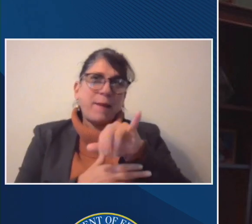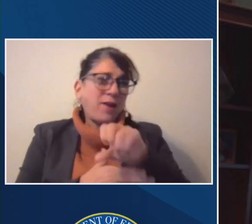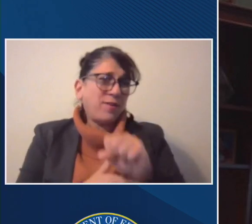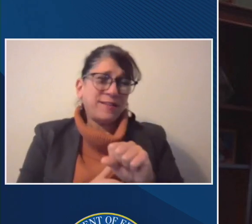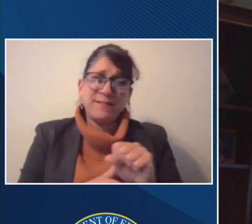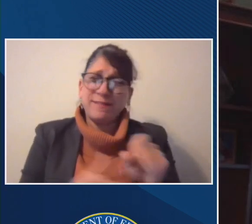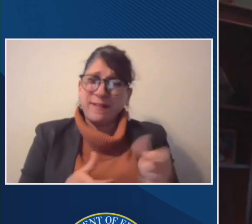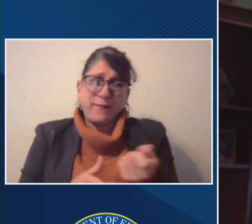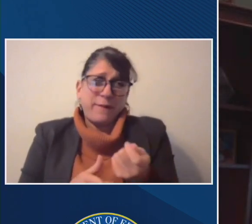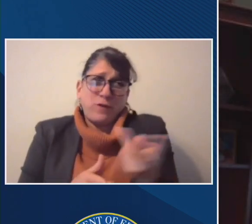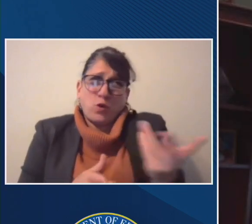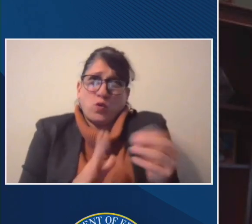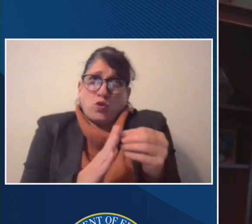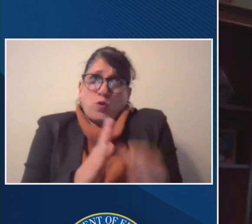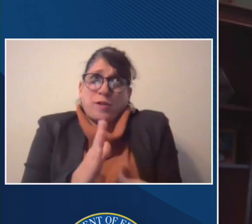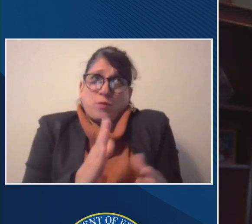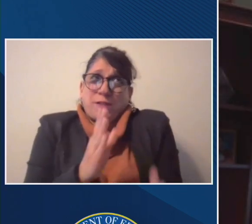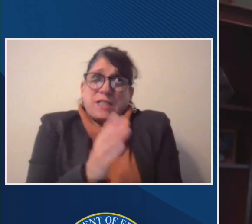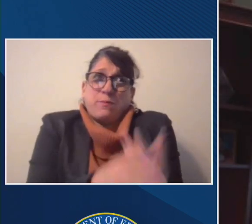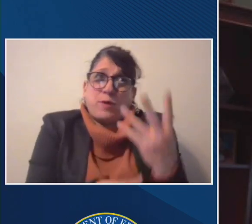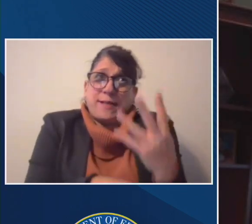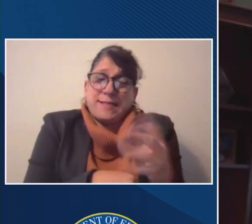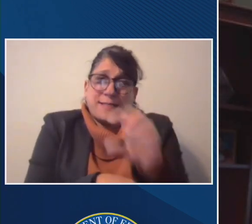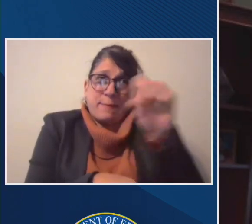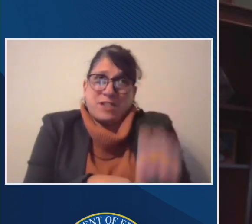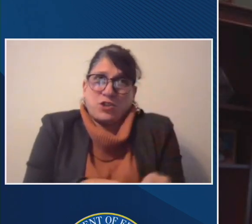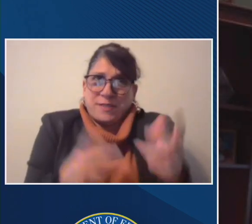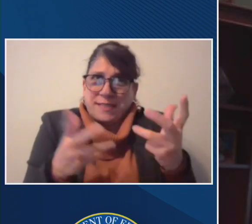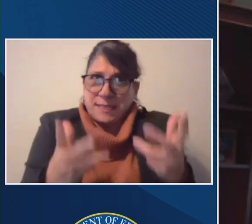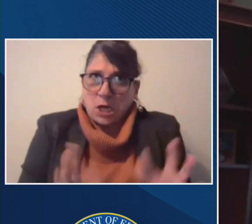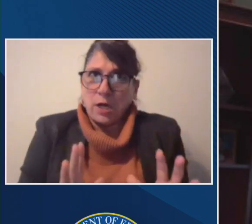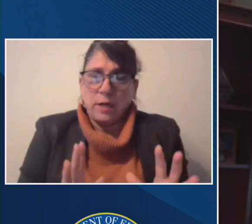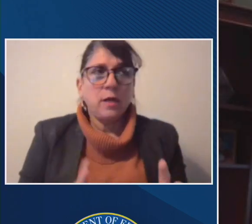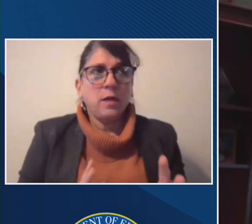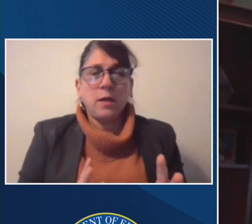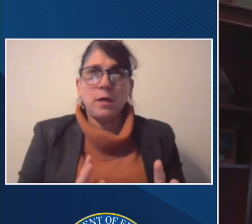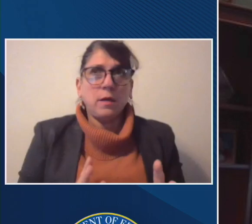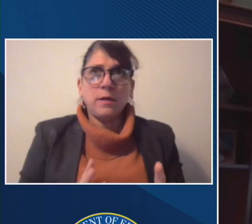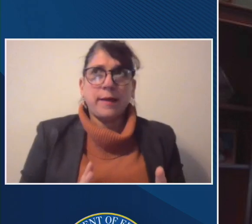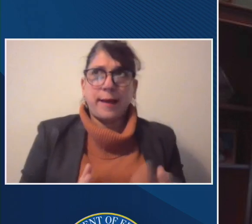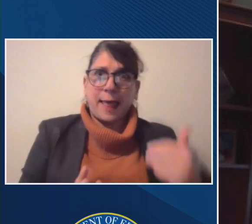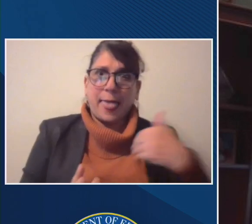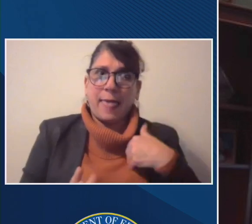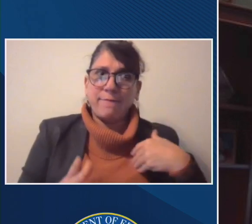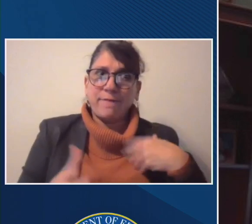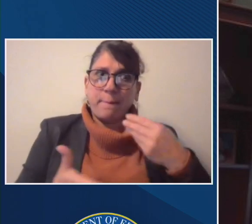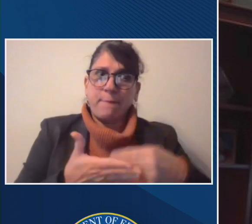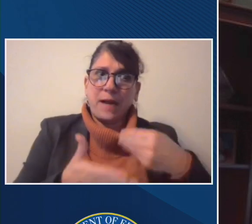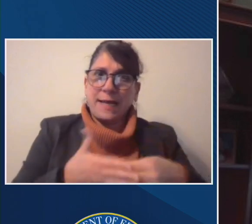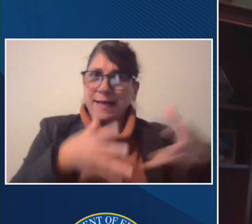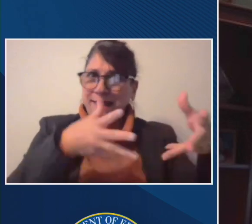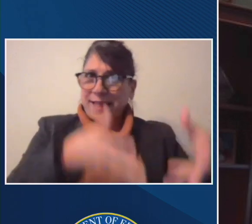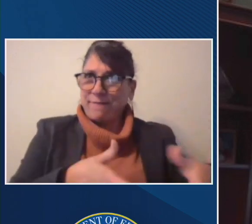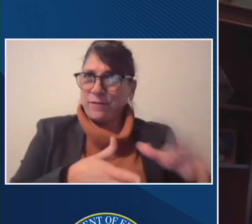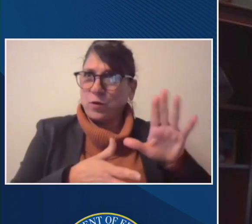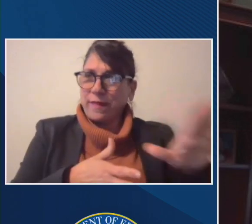by the time the spring semester is c ompleted that actually have dollars r emaining on their declining balance card